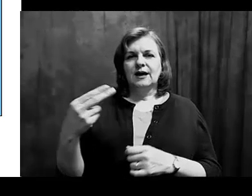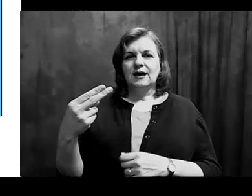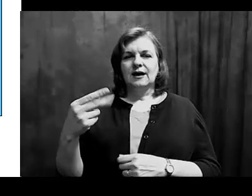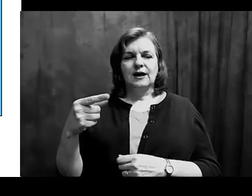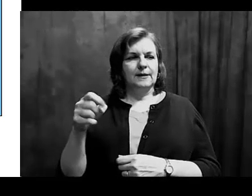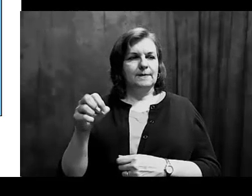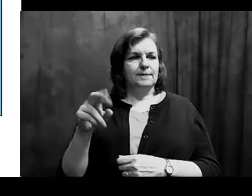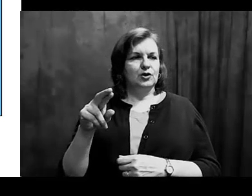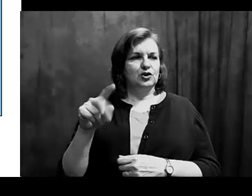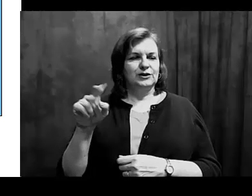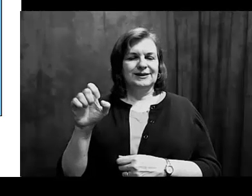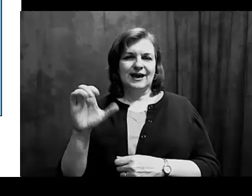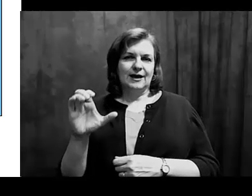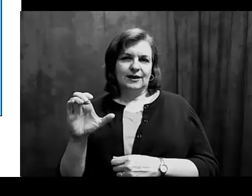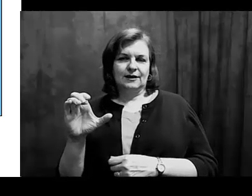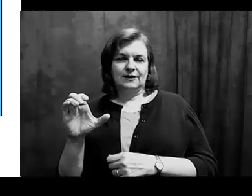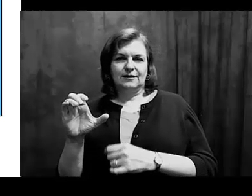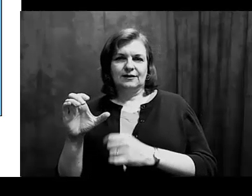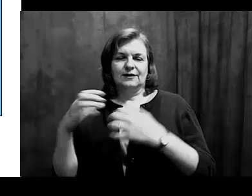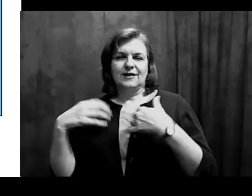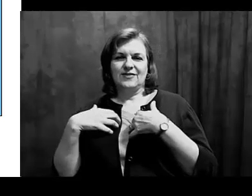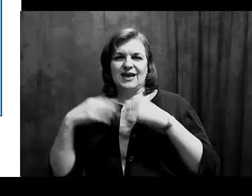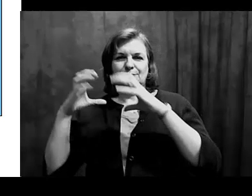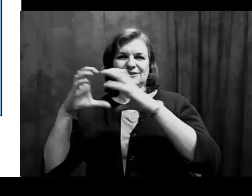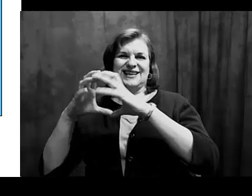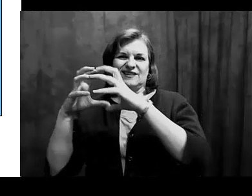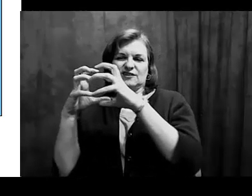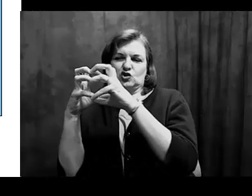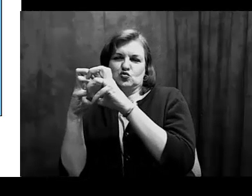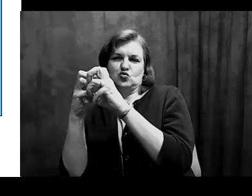outside equal concentration [isotonic]